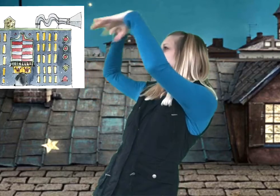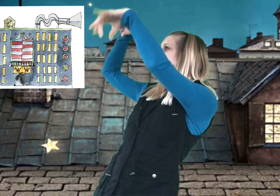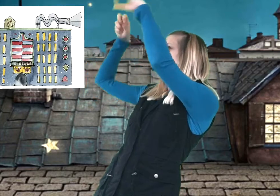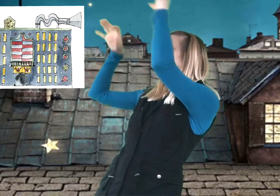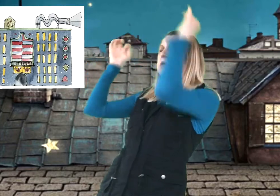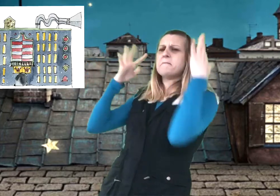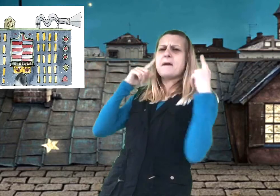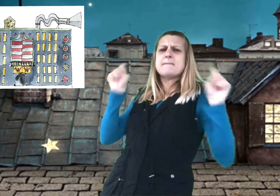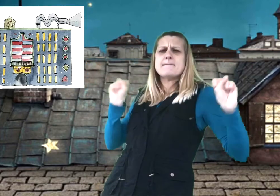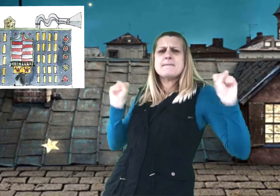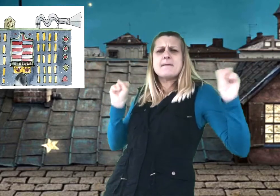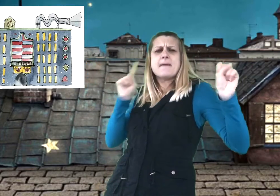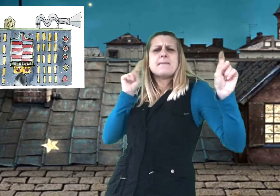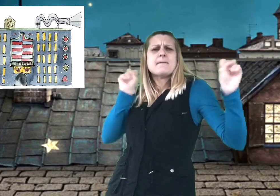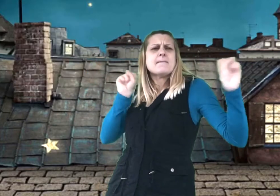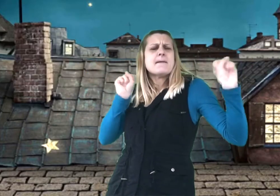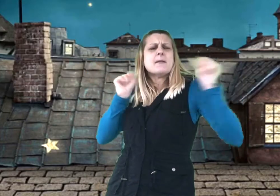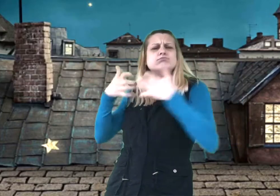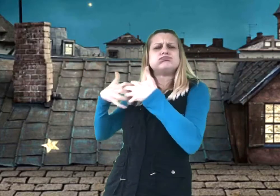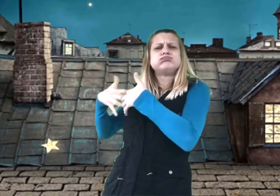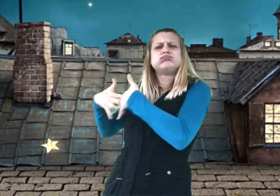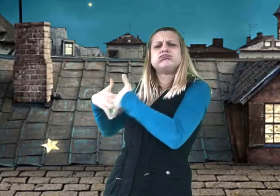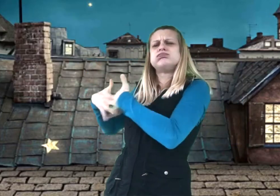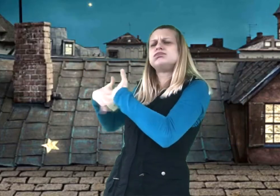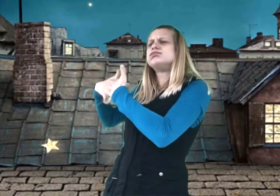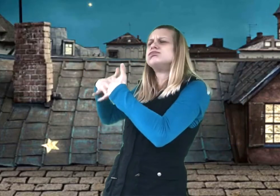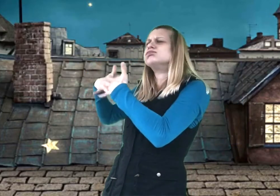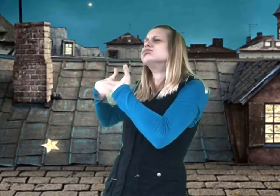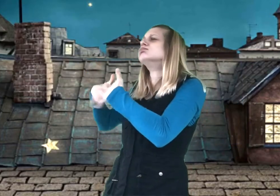and strange whizzing sounds coming from deep inside it.